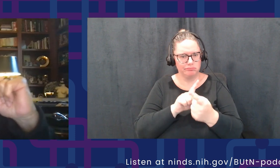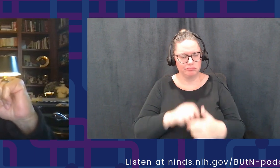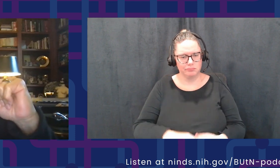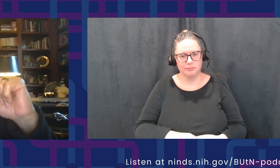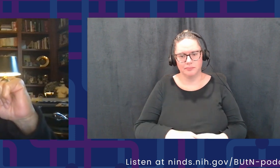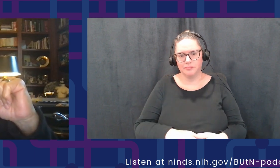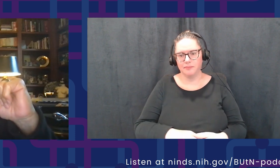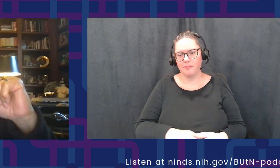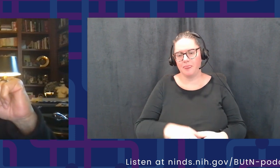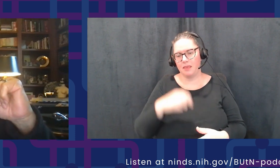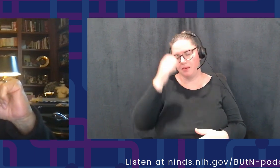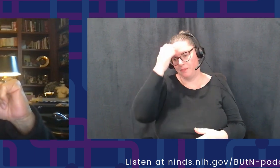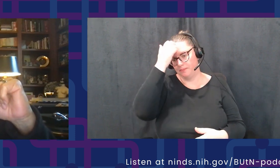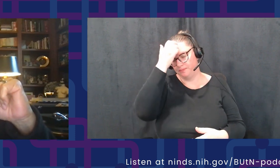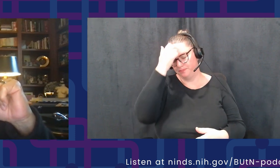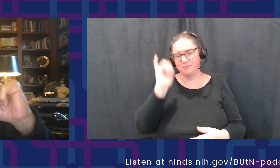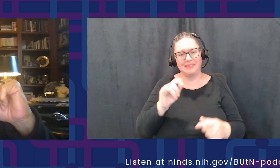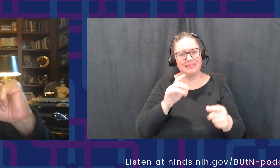I can talk to you offline about this."